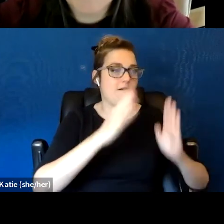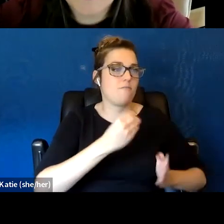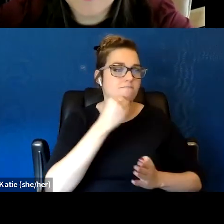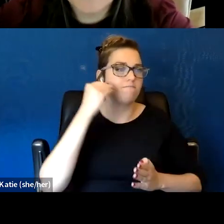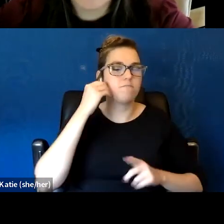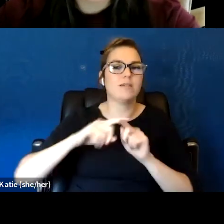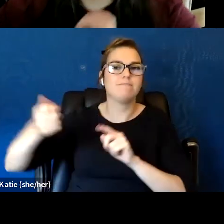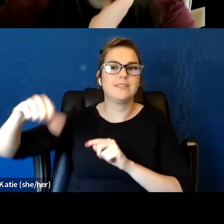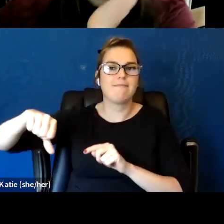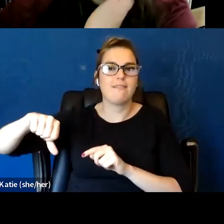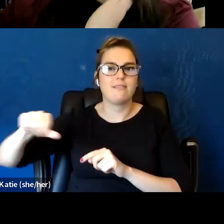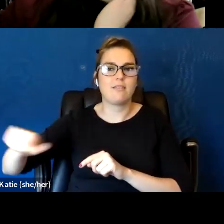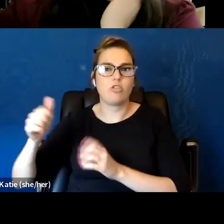that they might need additional services?